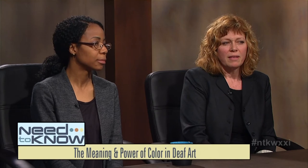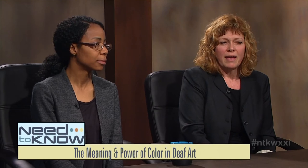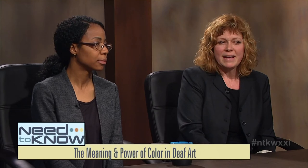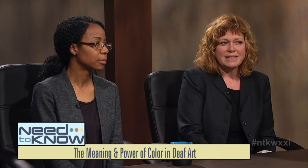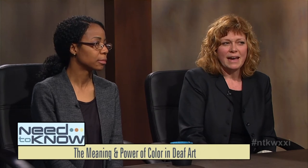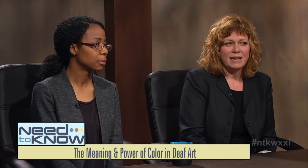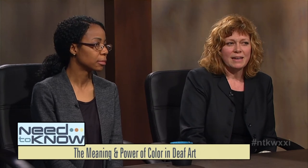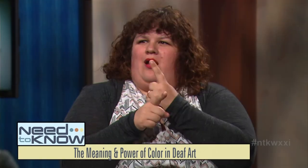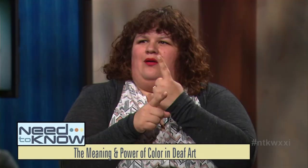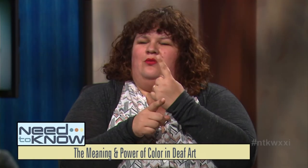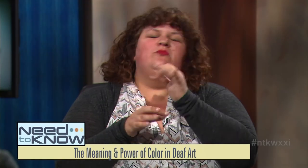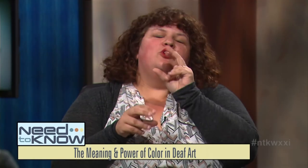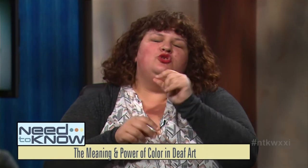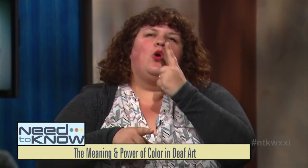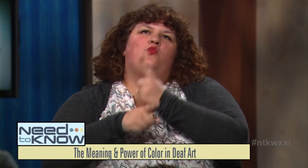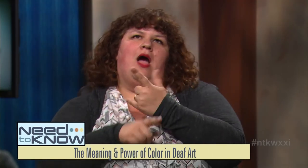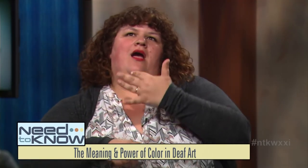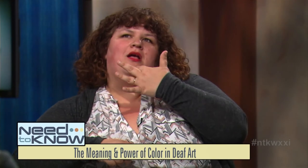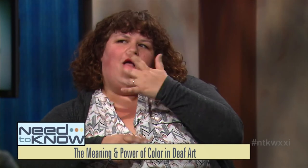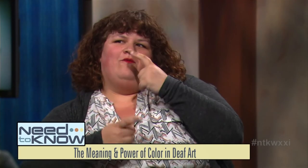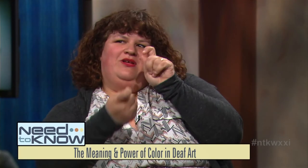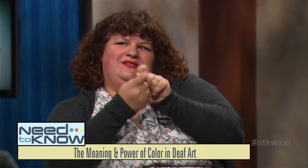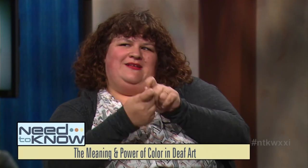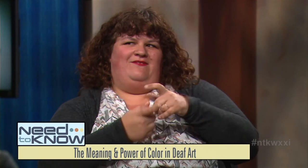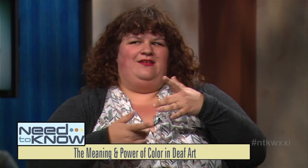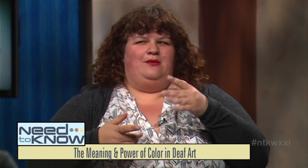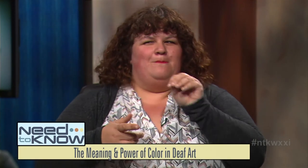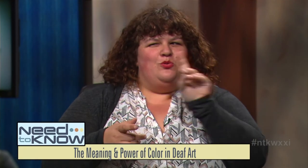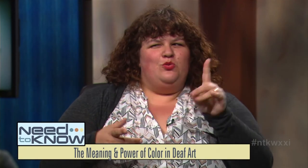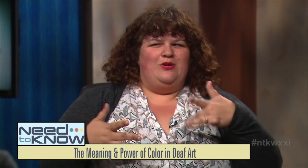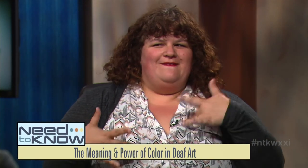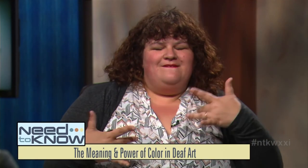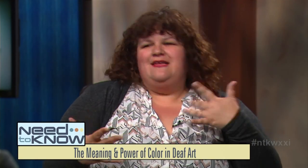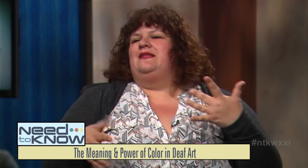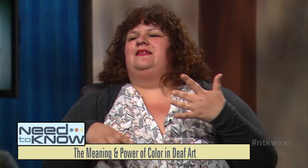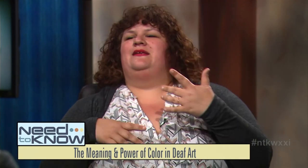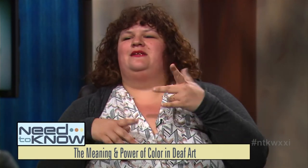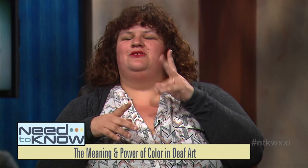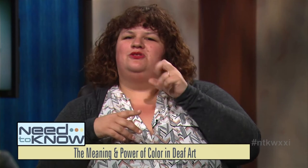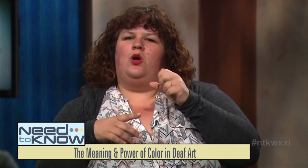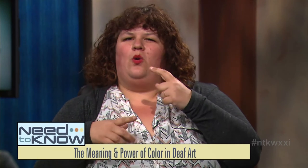COLOR ANXIETY IS. AND THERE IS NO RIGHT COLOR FOR A MOOD OR